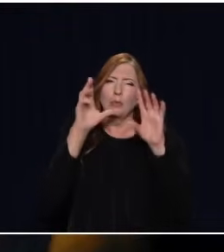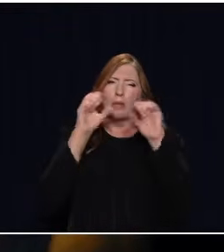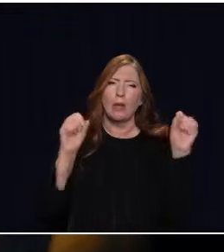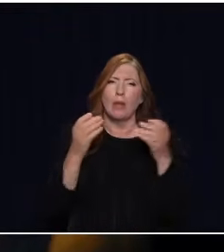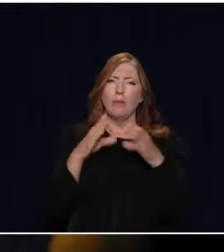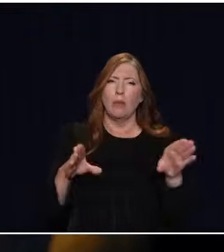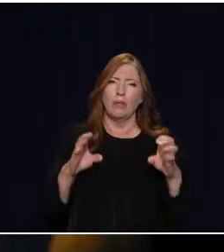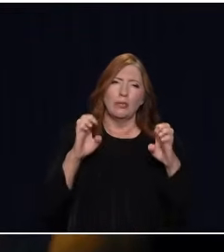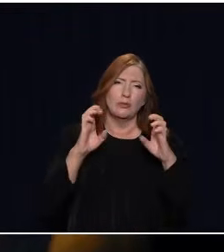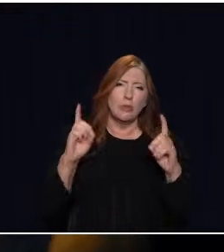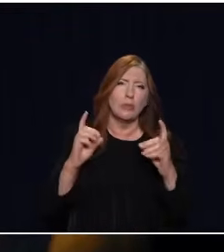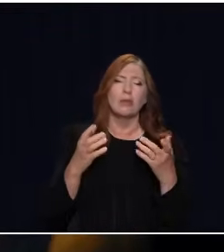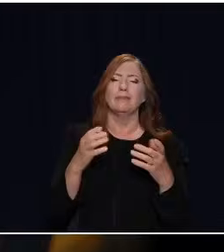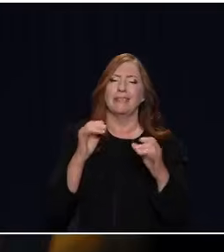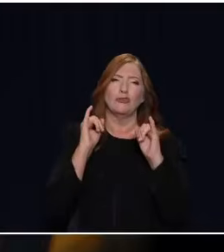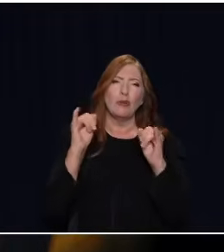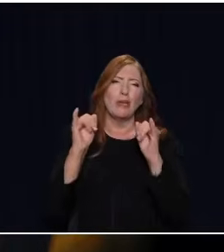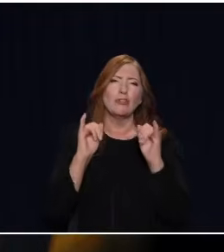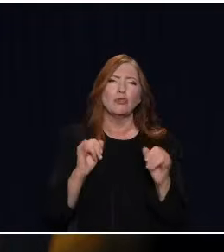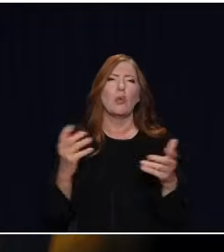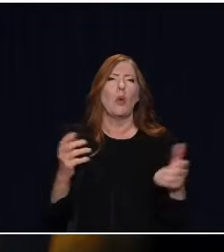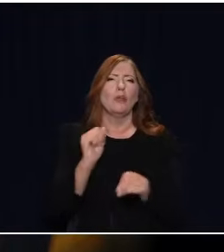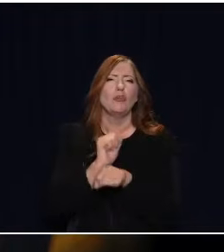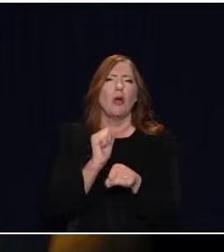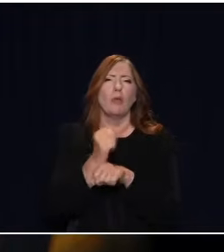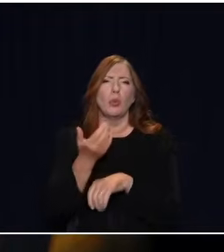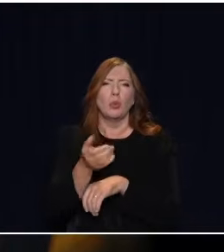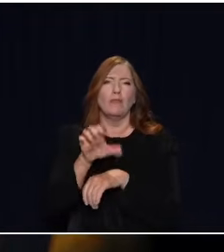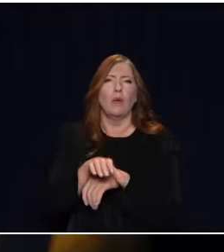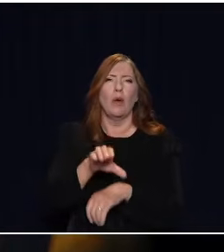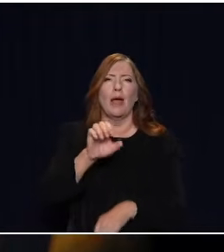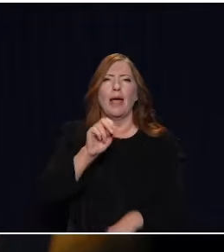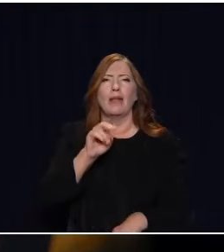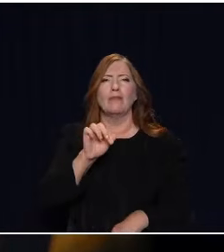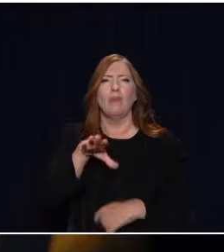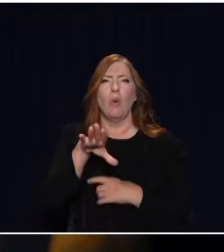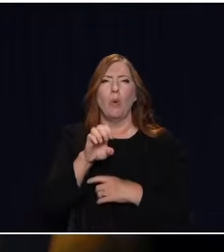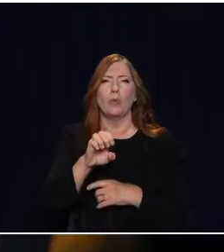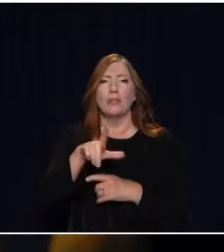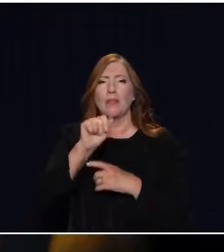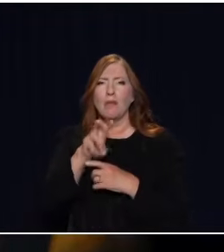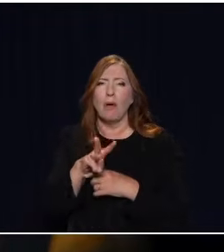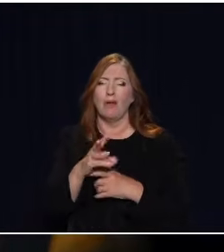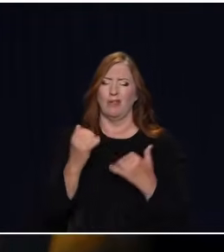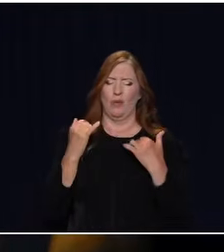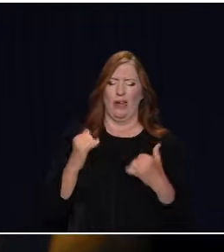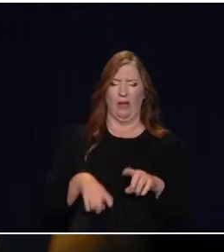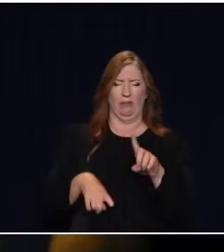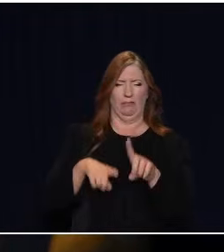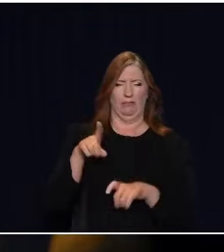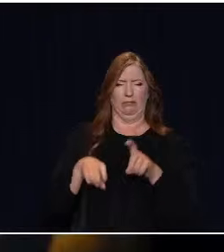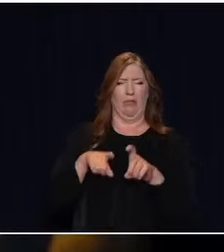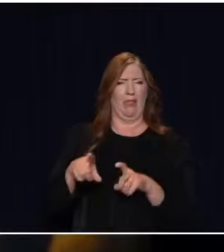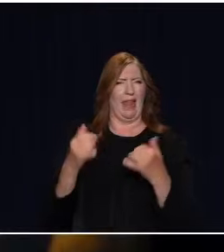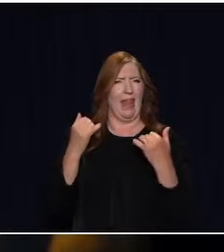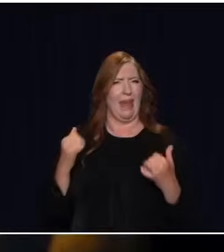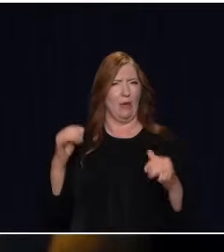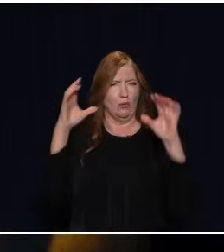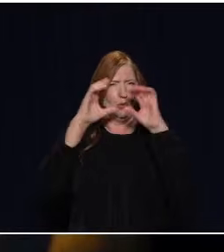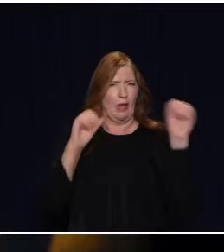GUARDRAILS. HOWEVER, THE JOB OF THE SUPERINTENDENT OF PUBLIC INSTRUCTION IS TO ENFORCE THE LAW.